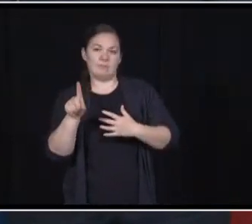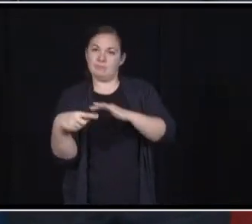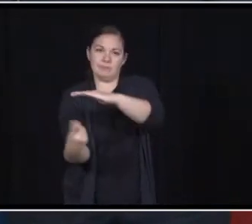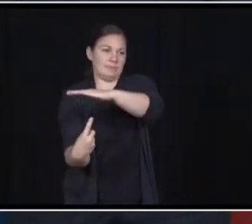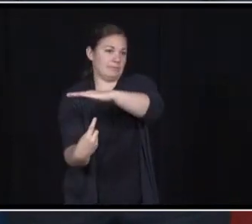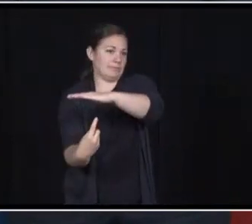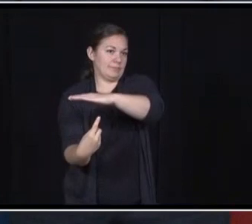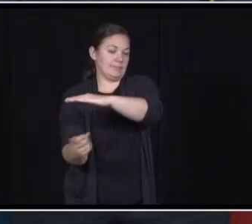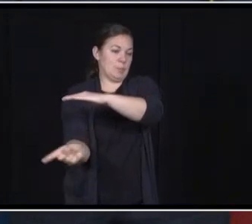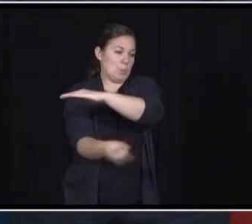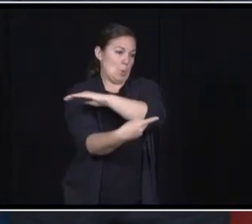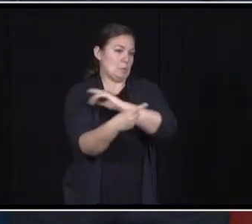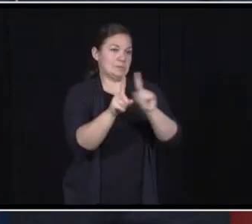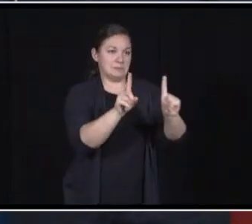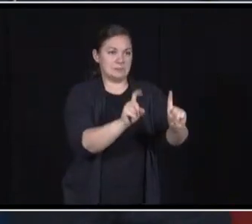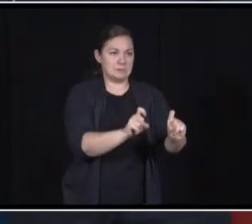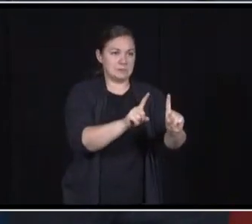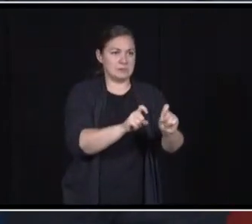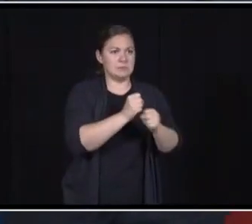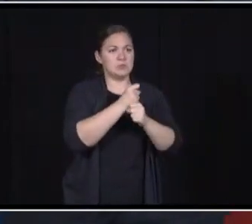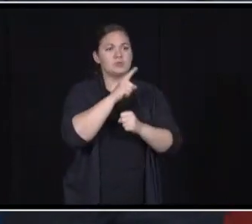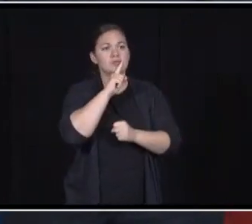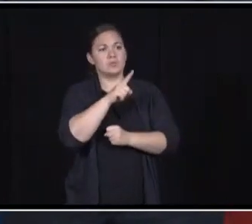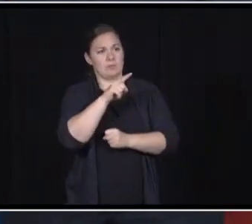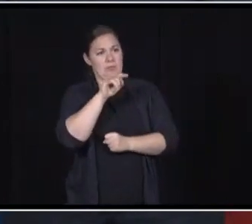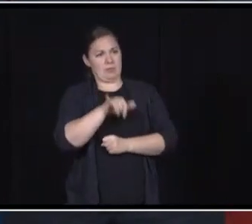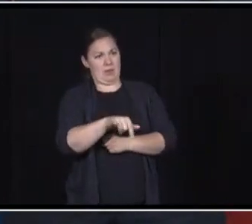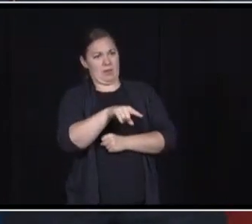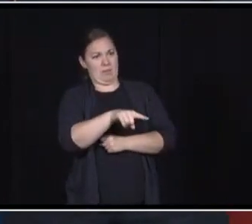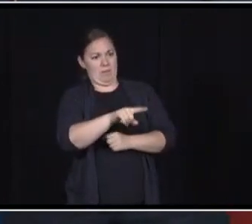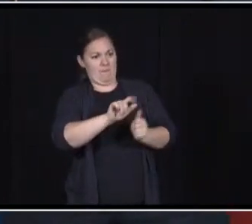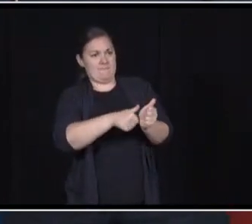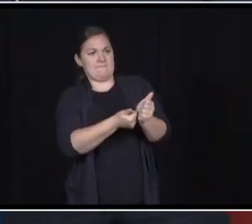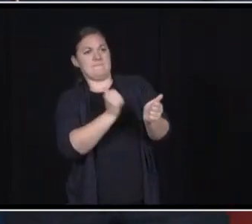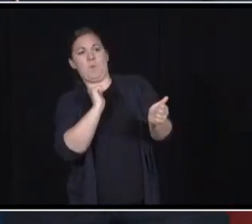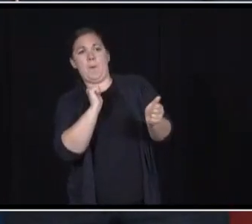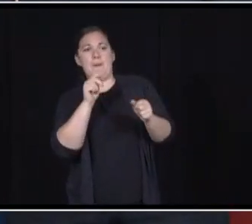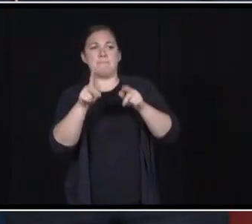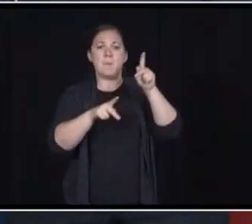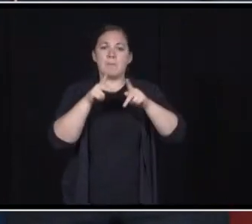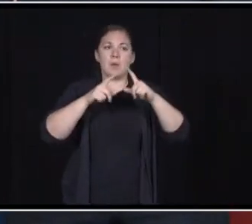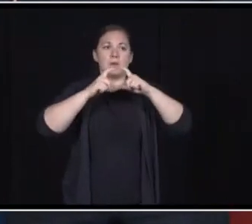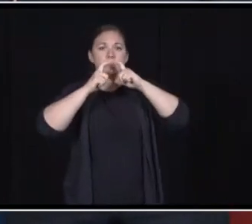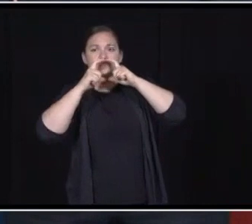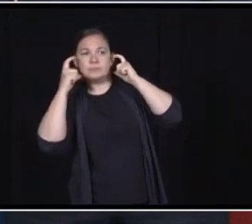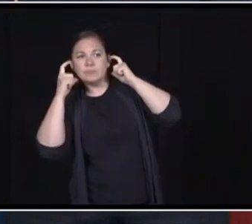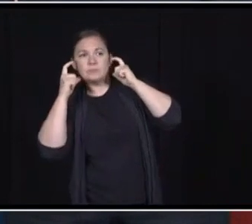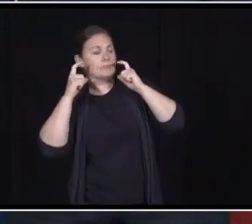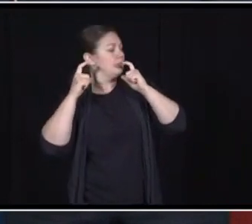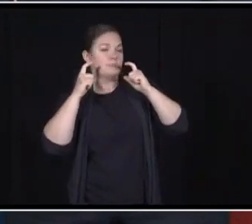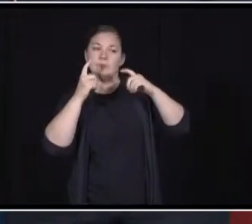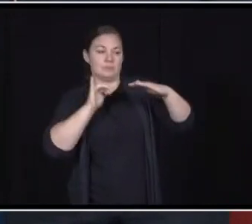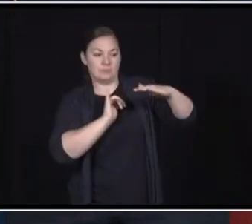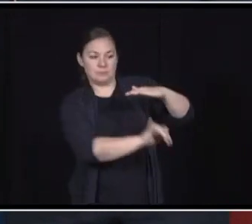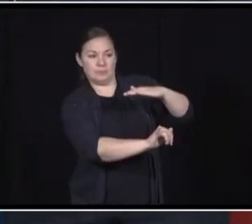should self isolate. He suggested to make sure that your workplace screens and stay away from crowds and wear a